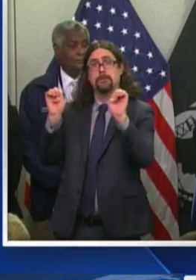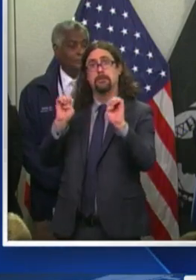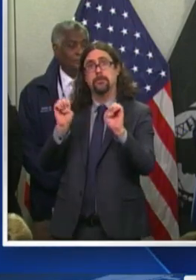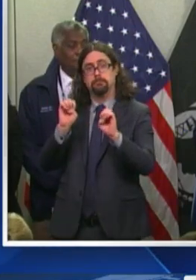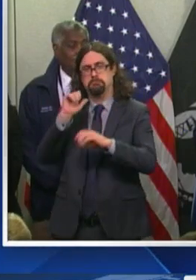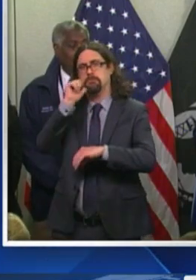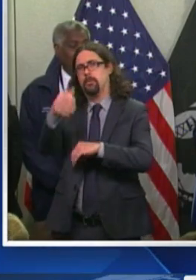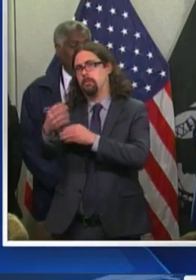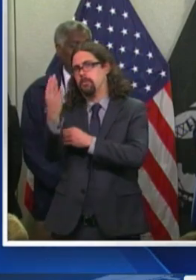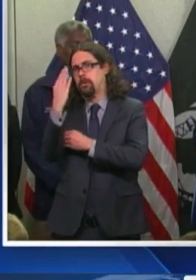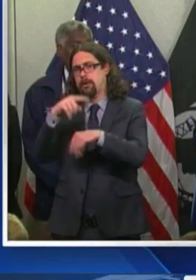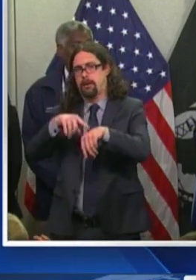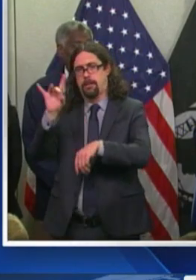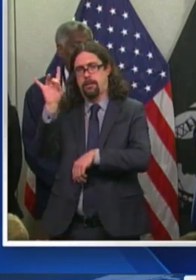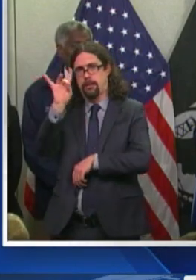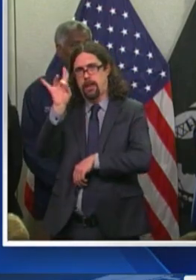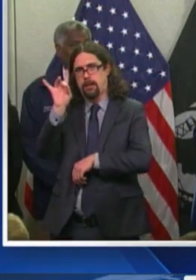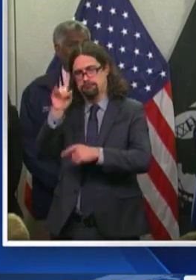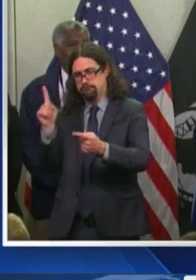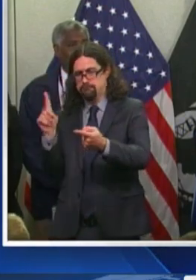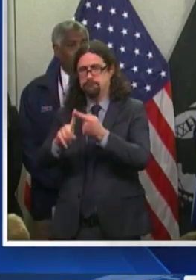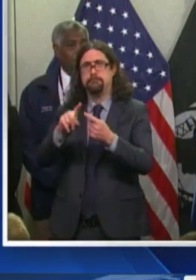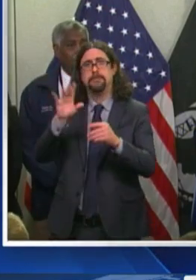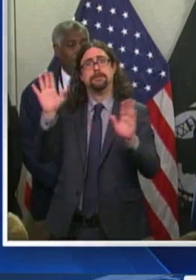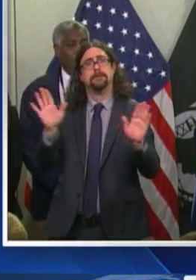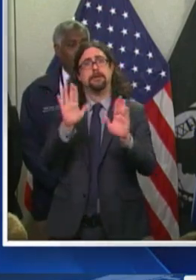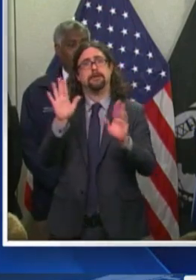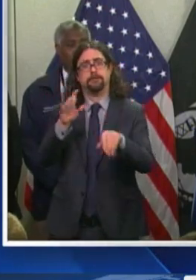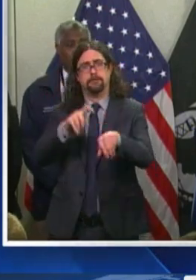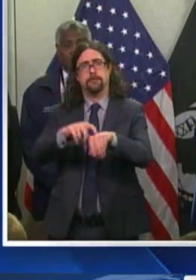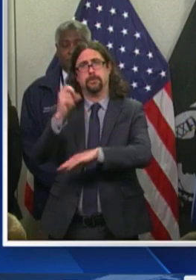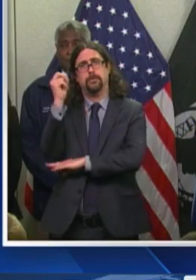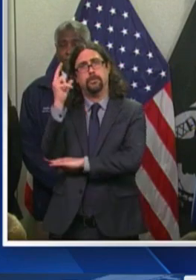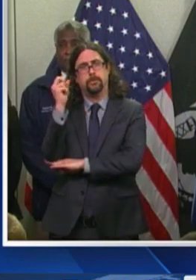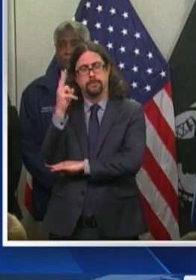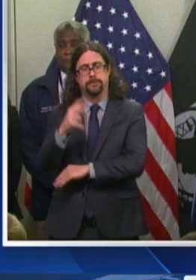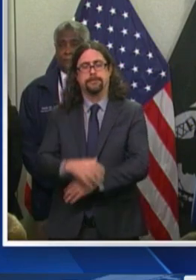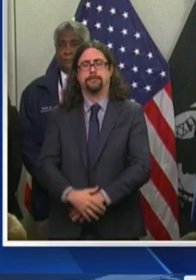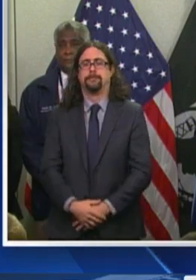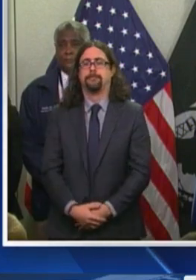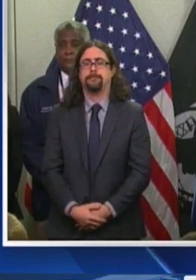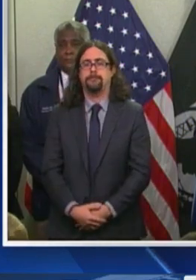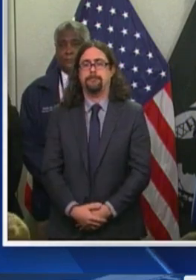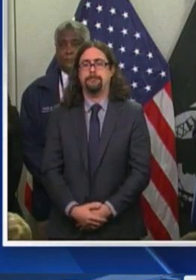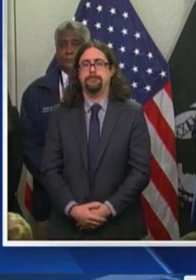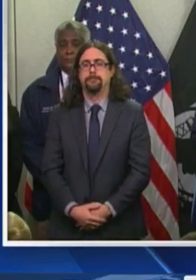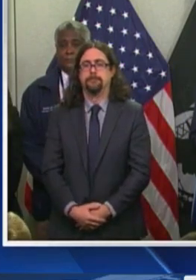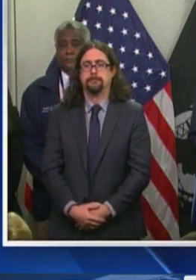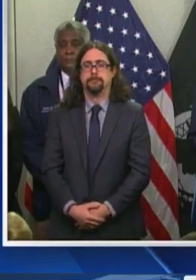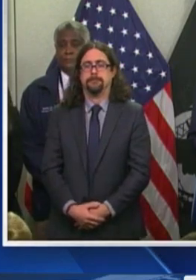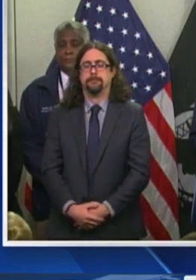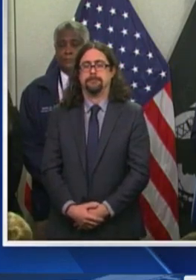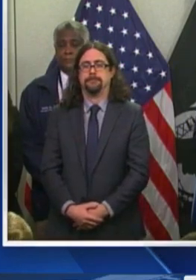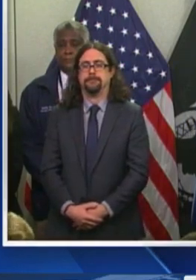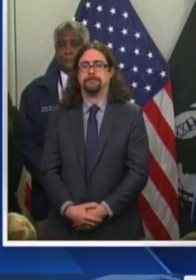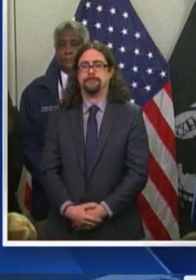AND AGAIN, THAT LOCAL WINTER WEATHER EMERGENCY WILL BEGIN AT 8:00 A.M. TOMORROW, SATURDAY MORNING, AND WILL BE IN EFFECT THROUGHOUT